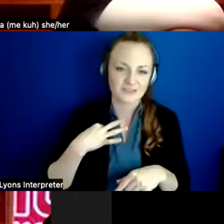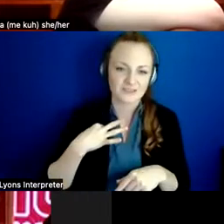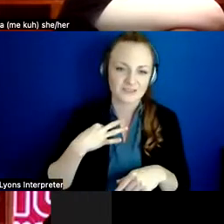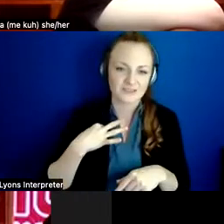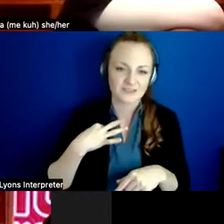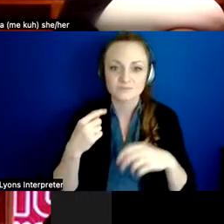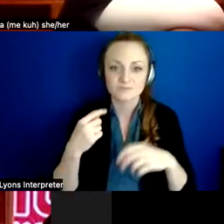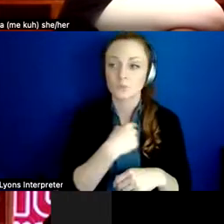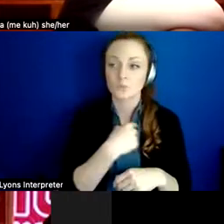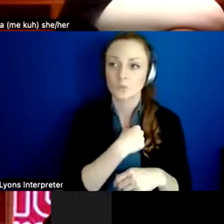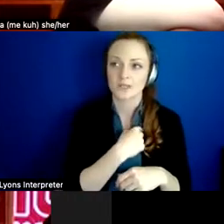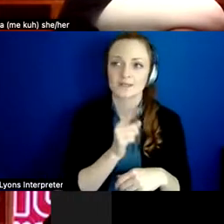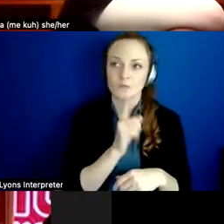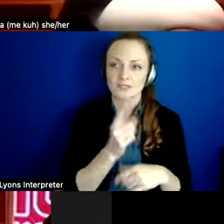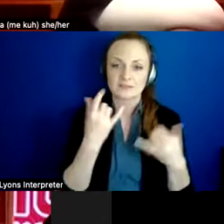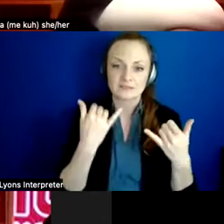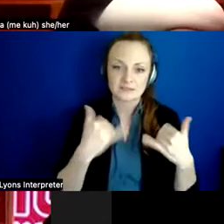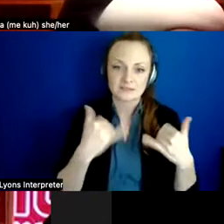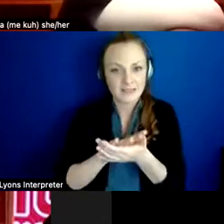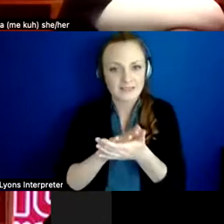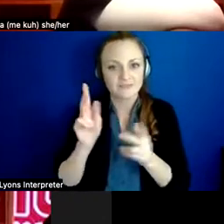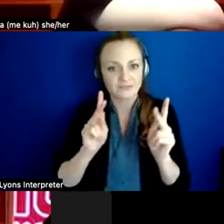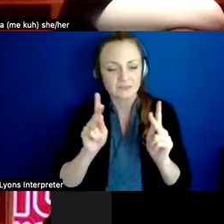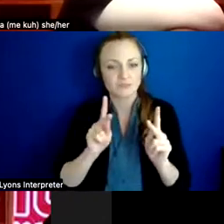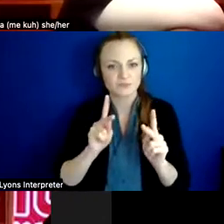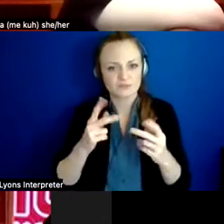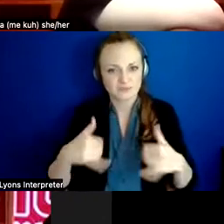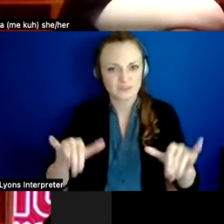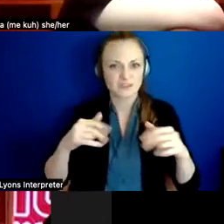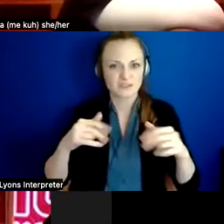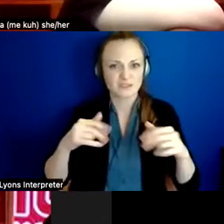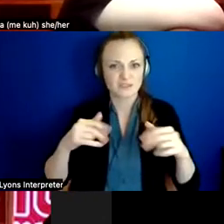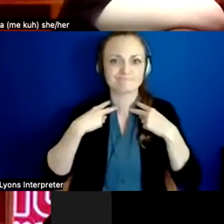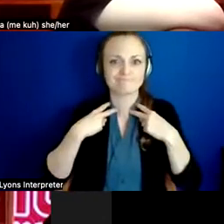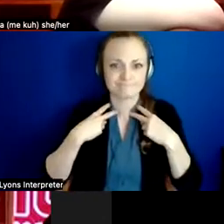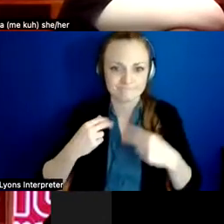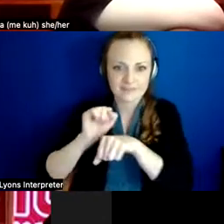20:10:17 There are people who are enslaved by food and food, insecurity or being unhoused.